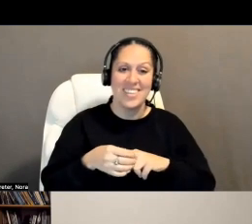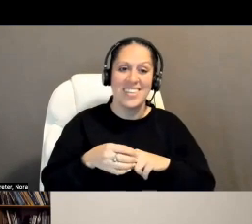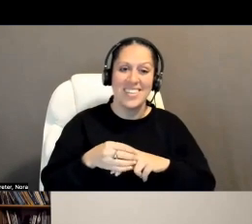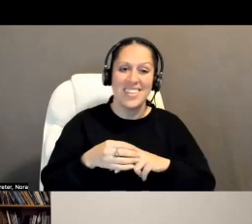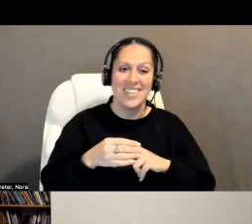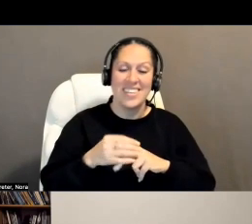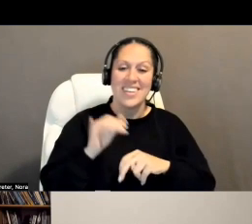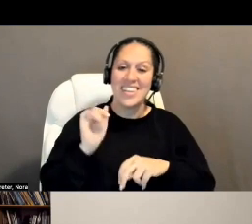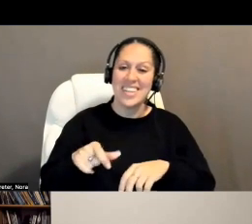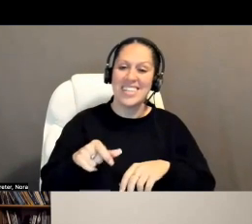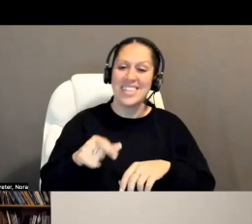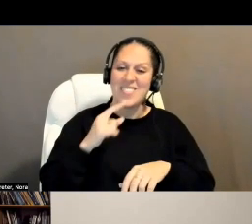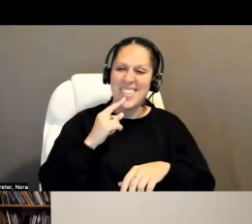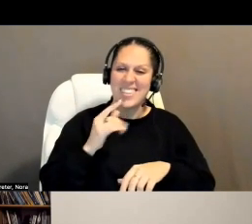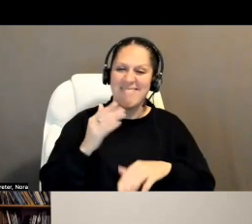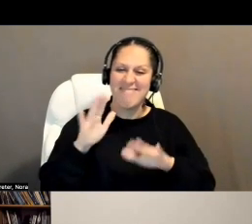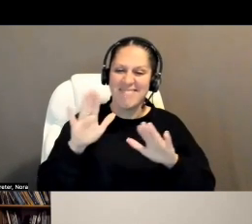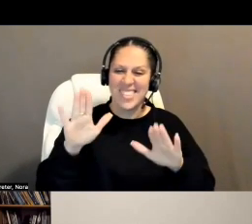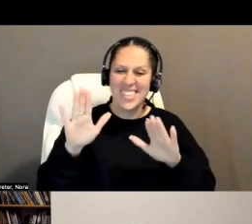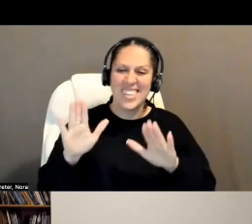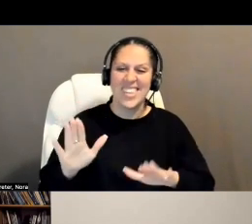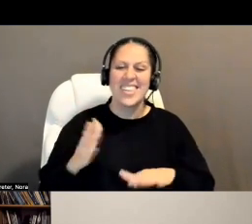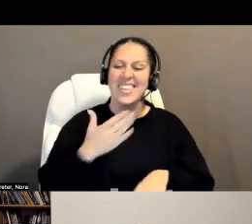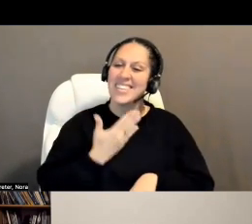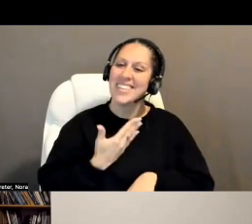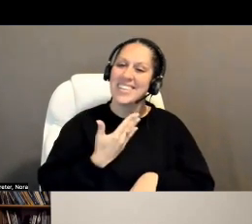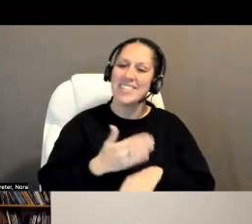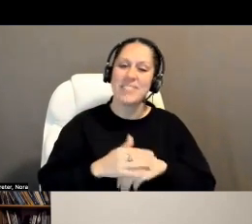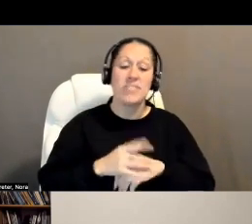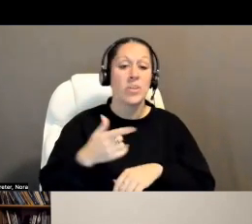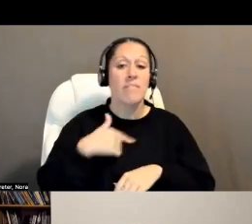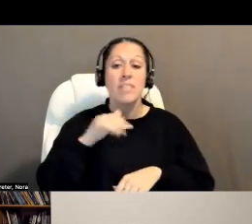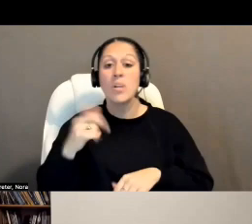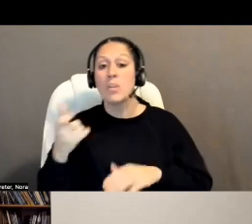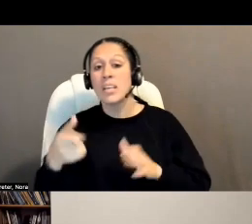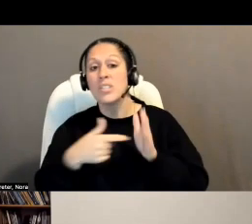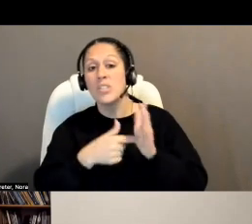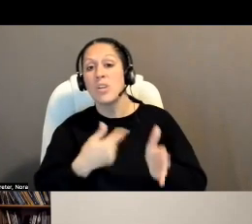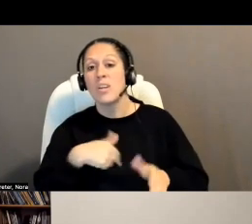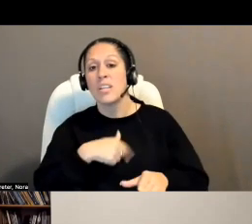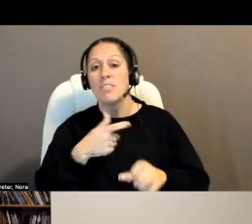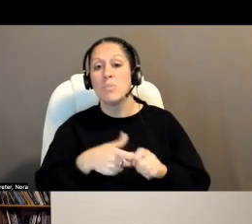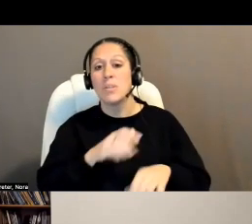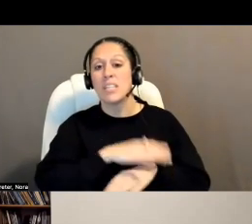That's great! Thank you. Do you have another one you can show us from your desk? Or is that the only one there?